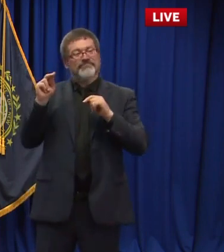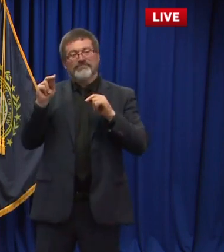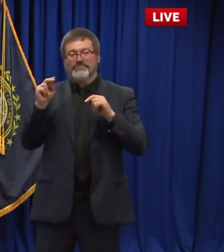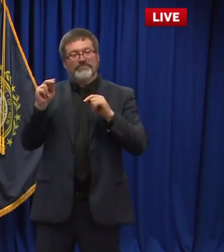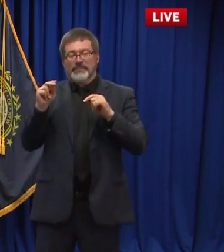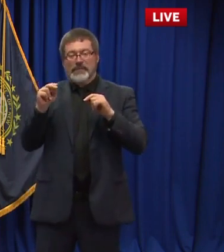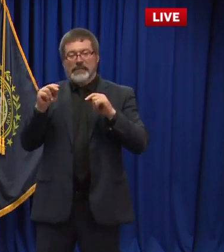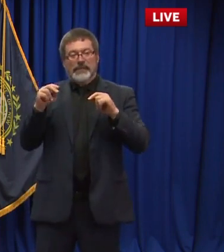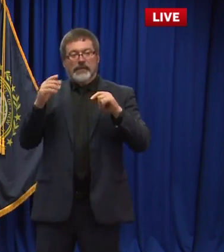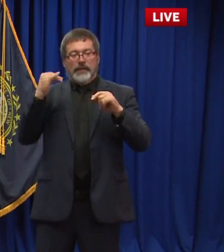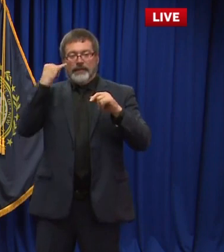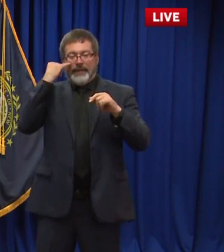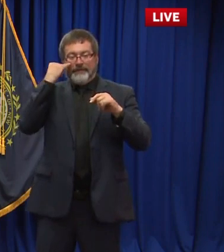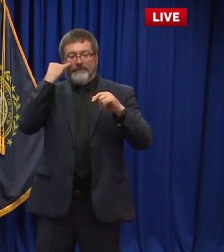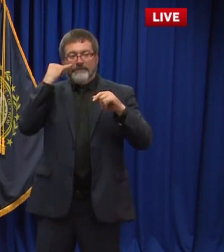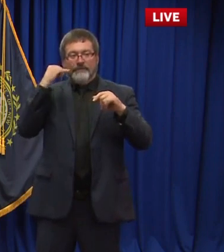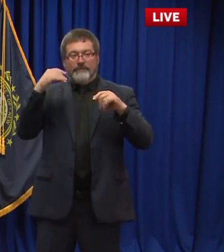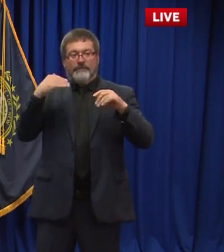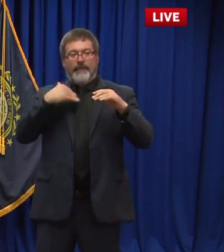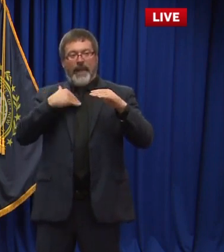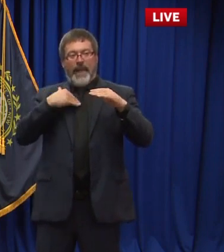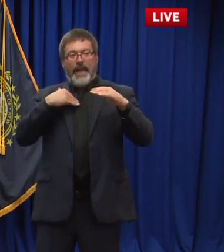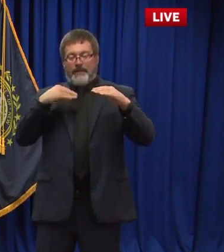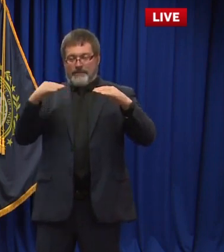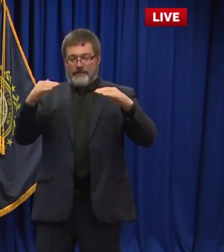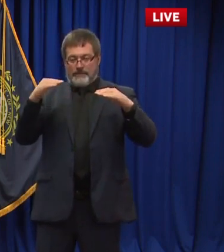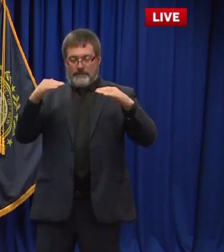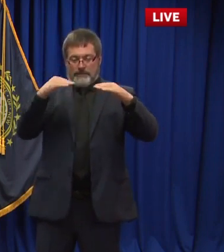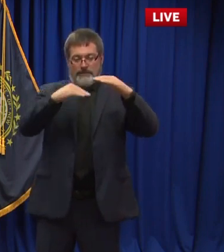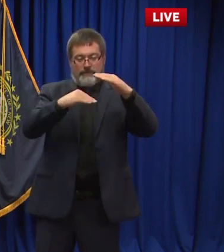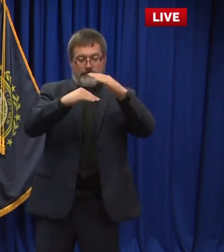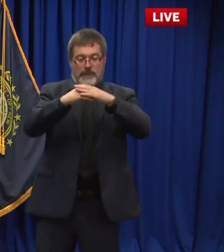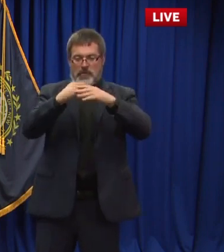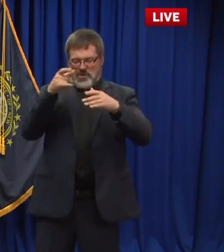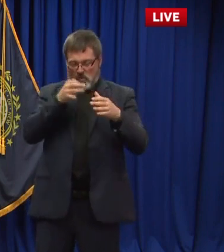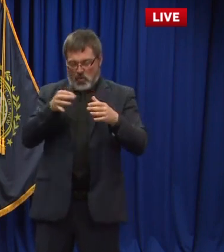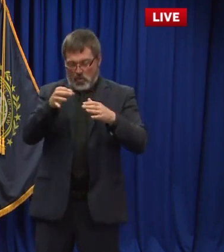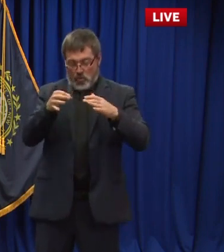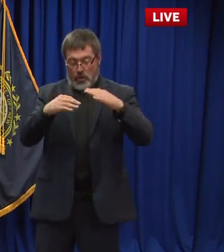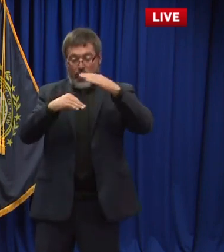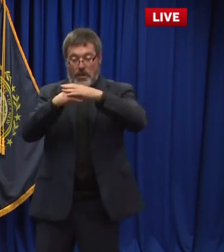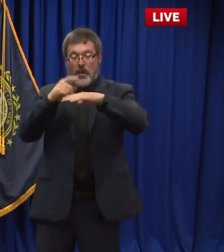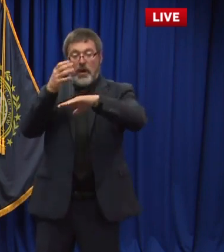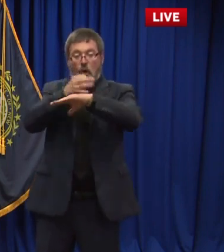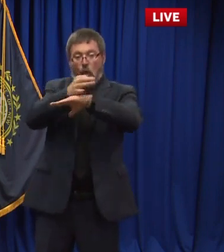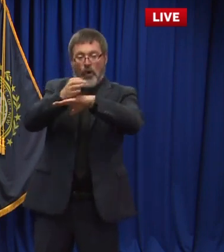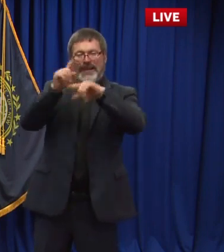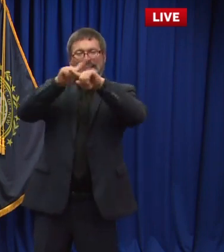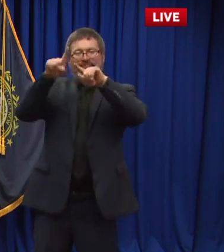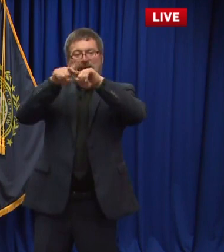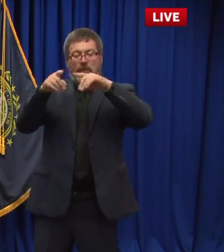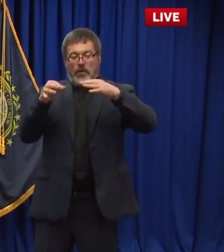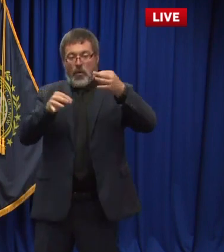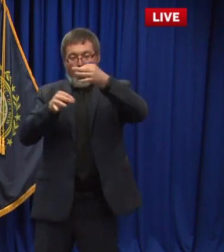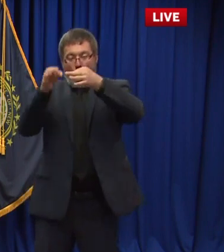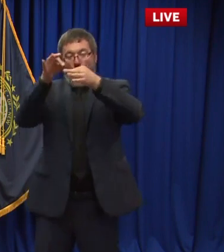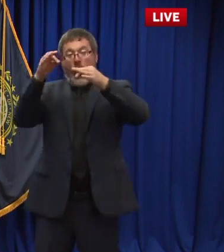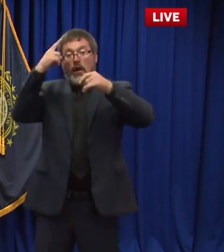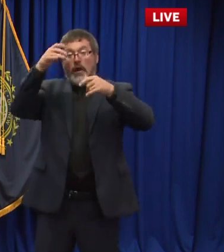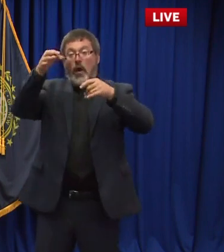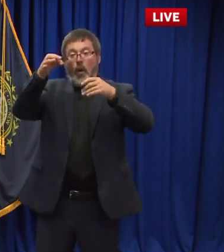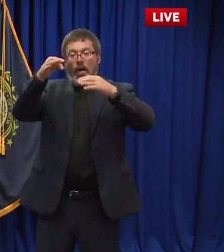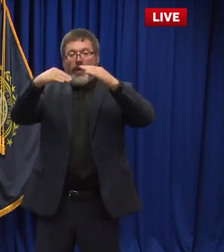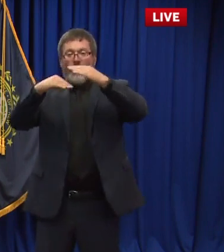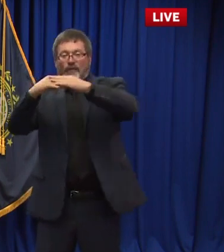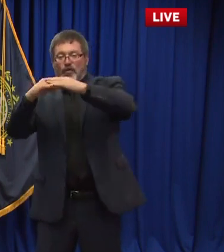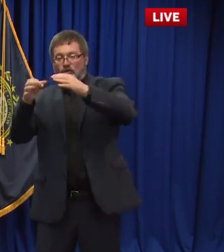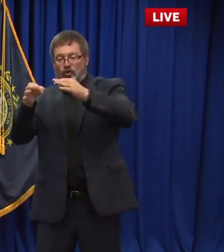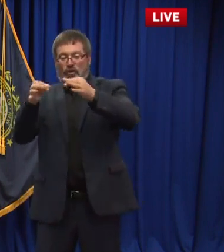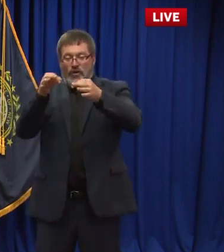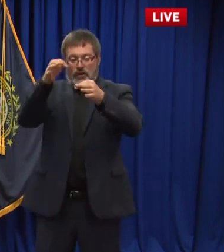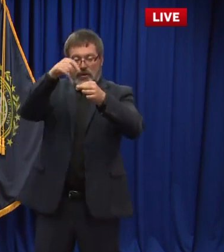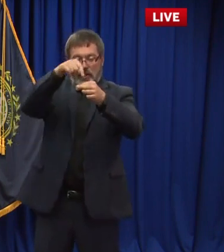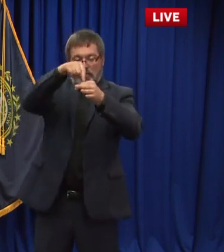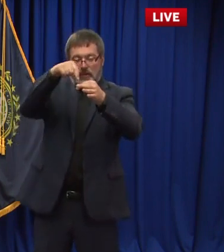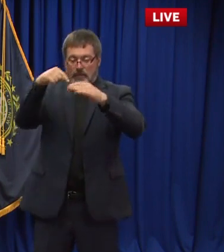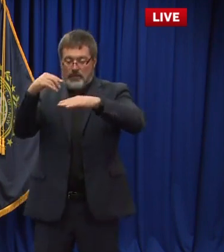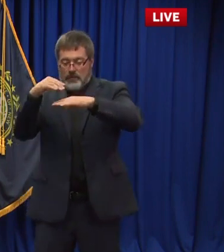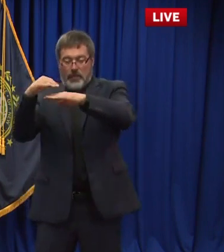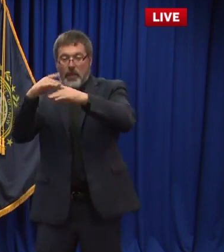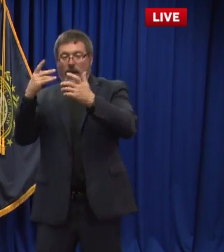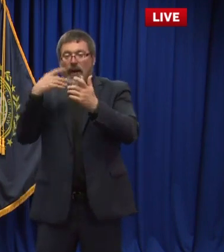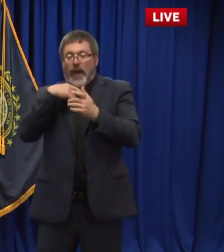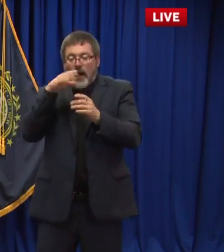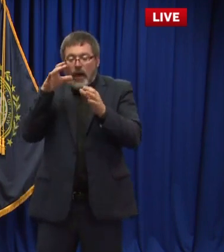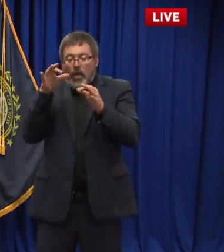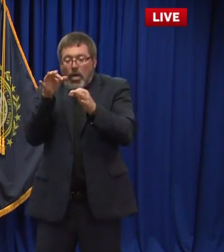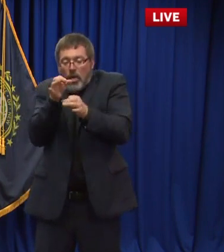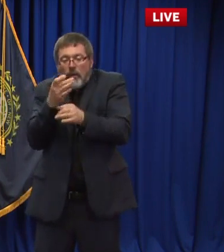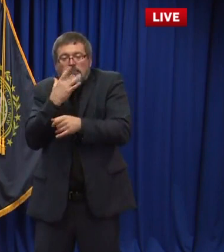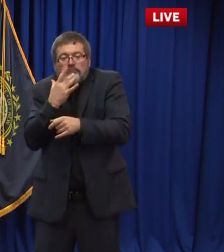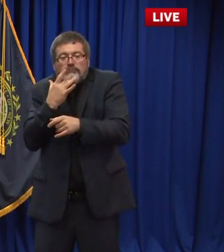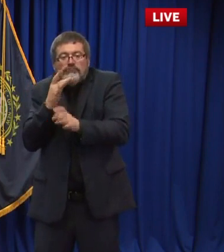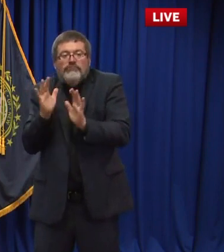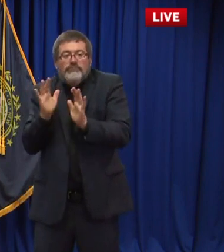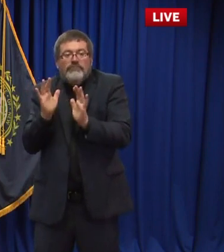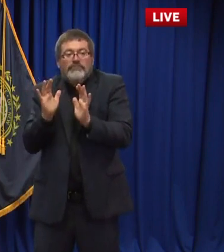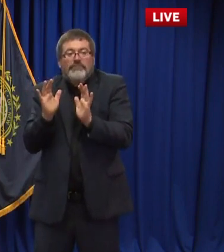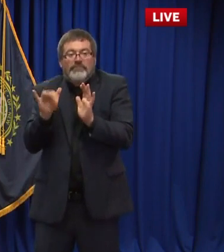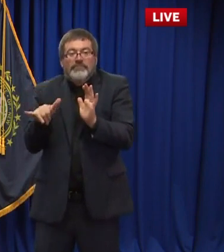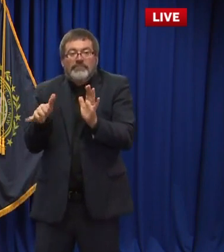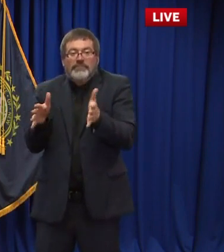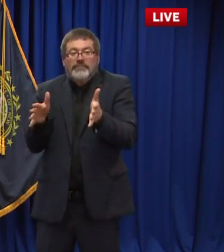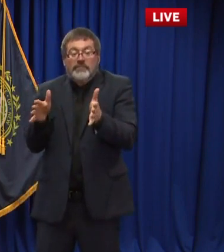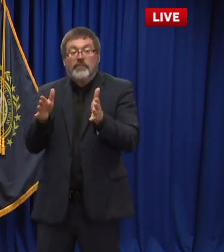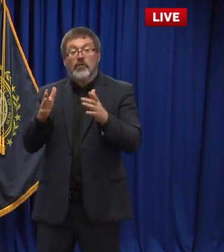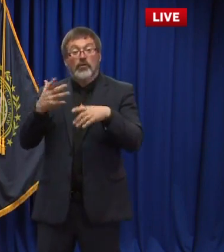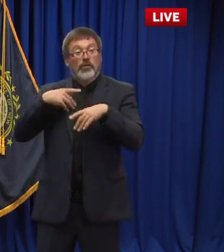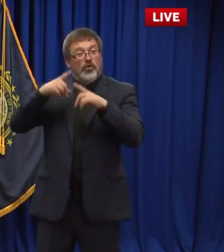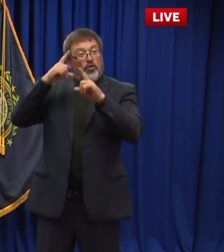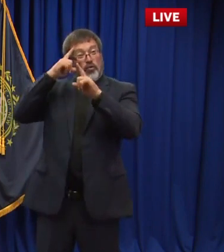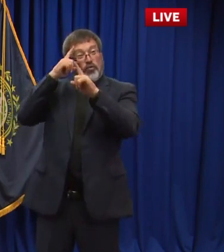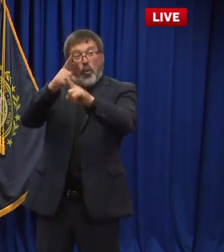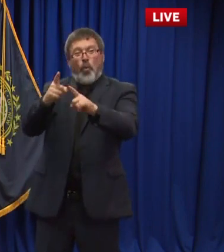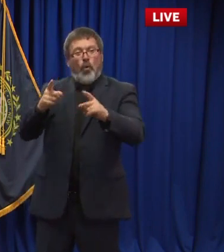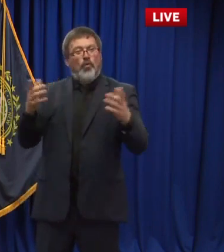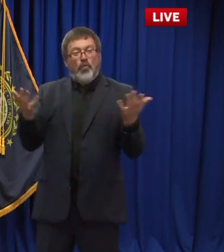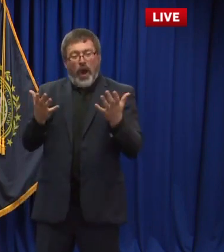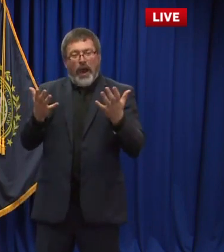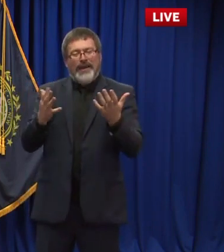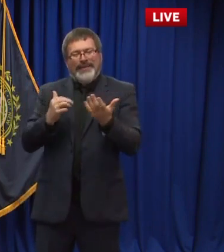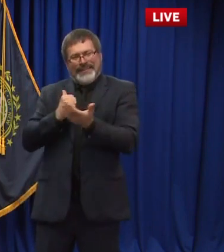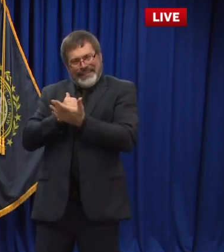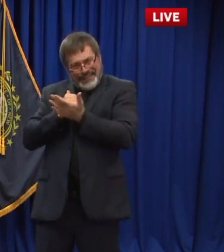NO LAYER IS 100% EFFECTIVE, BUT WHEN YOU PUT THE LETTERS TOGETHER, THE GOAL IS TO MINIMIZE THE RISK TO STAFF, TO CHILDREN AND STUDENTS IN THE CLASSROOM WHILE TRYING TO